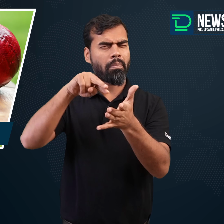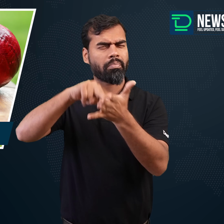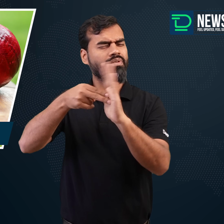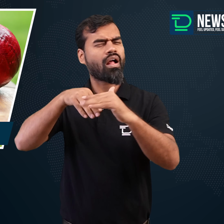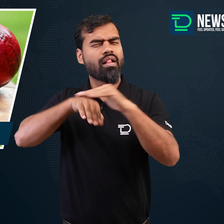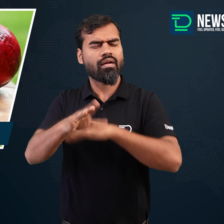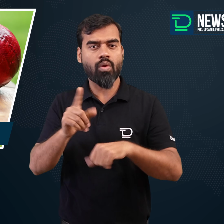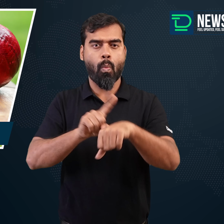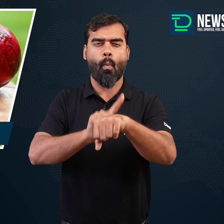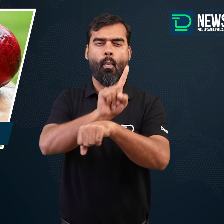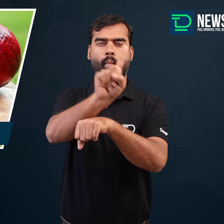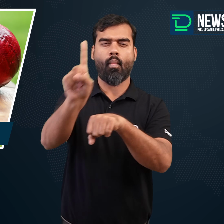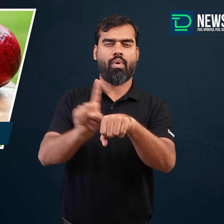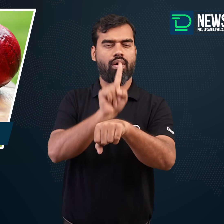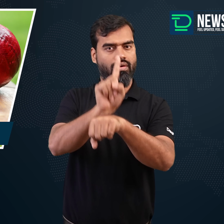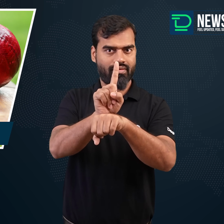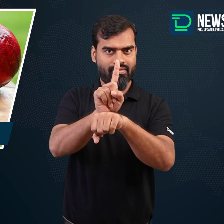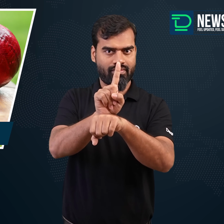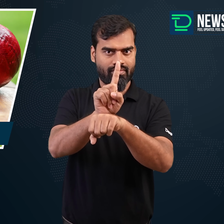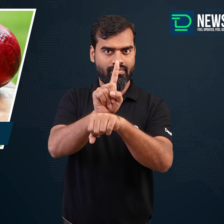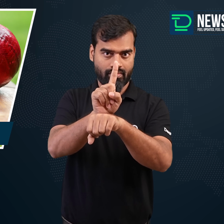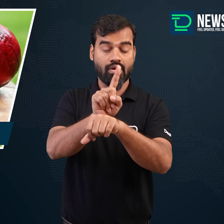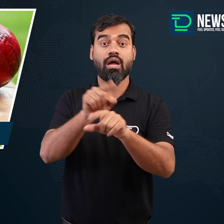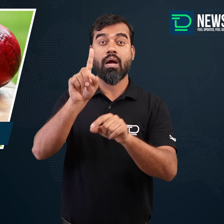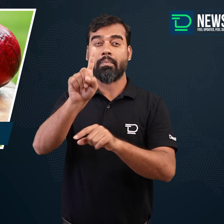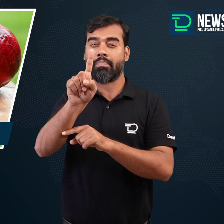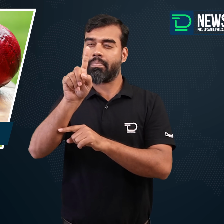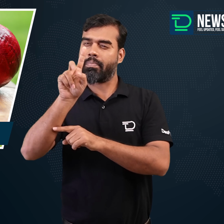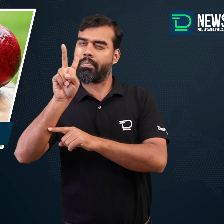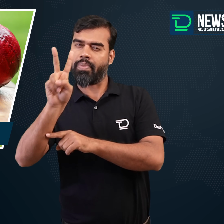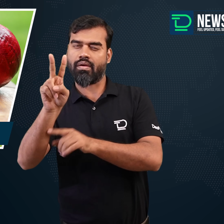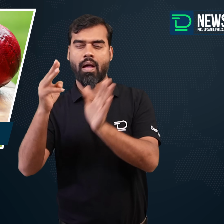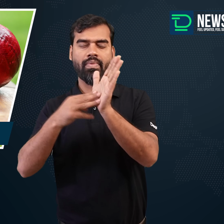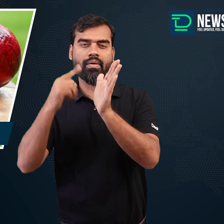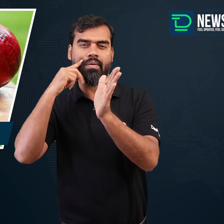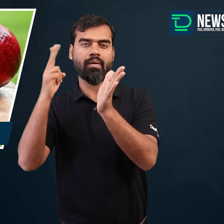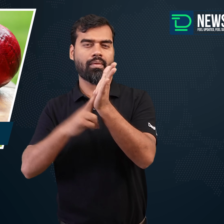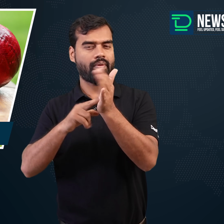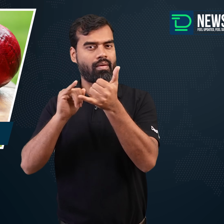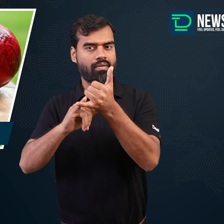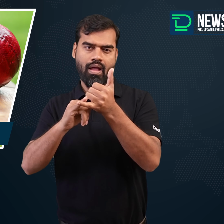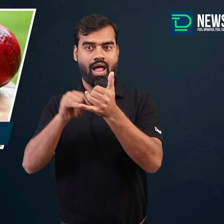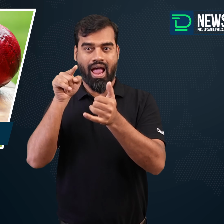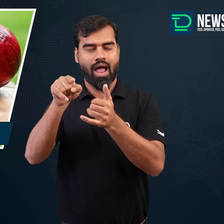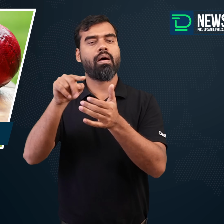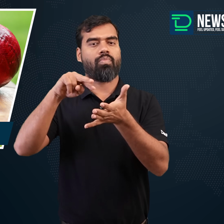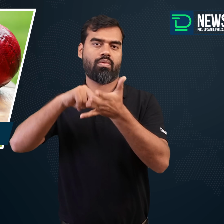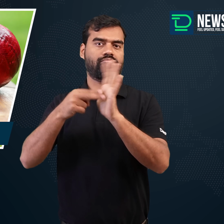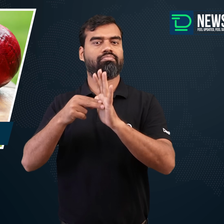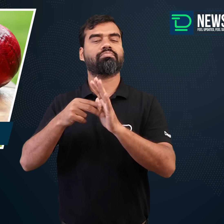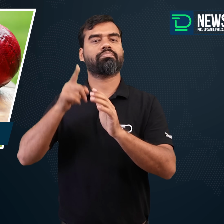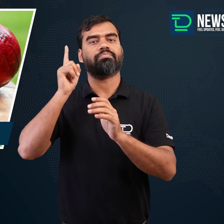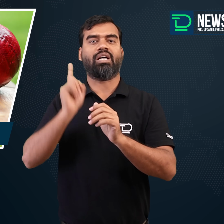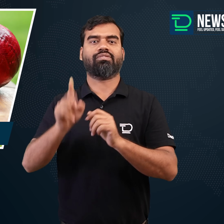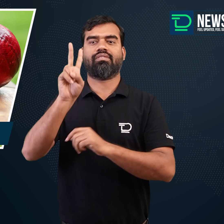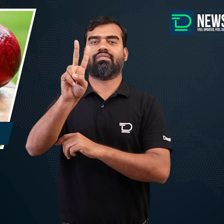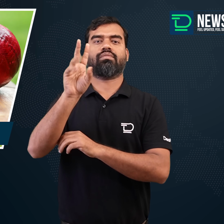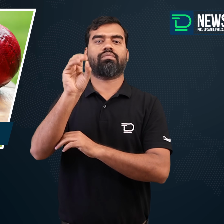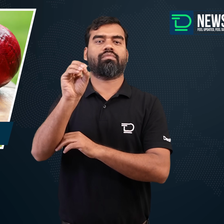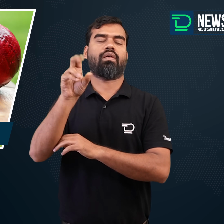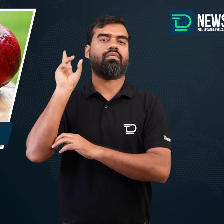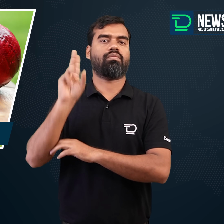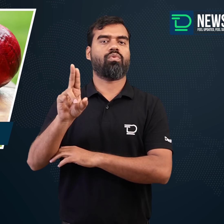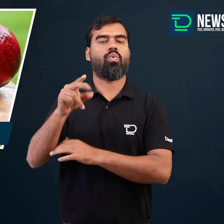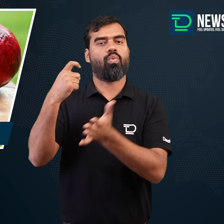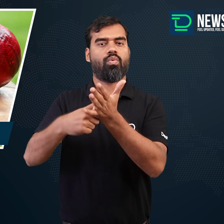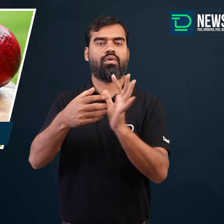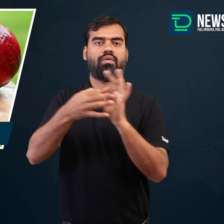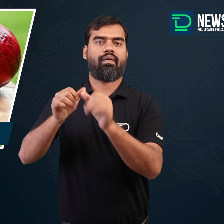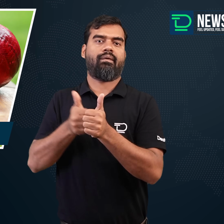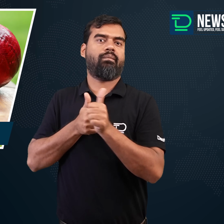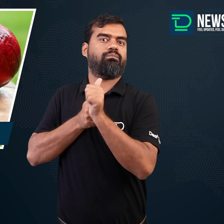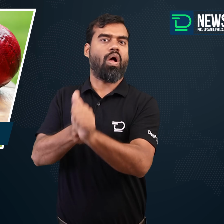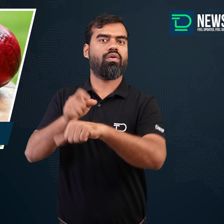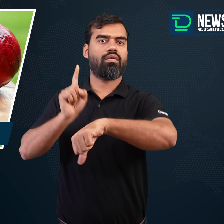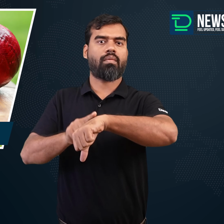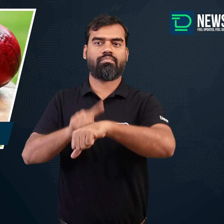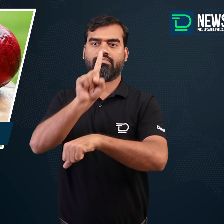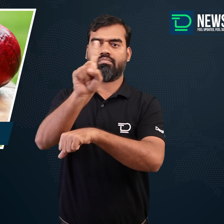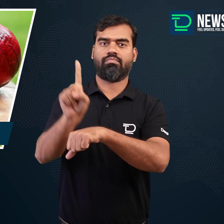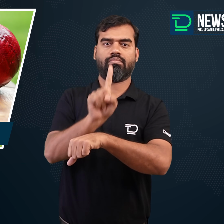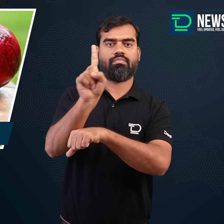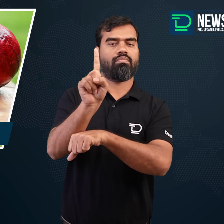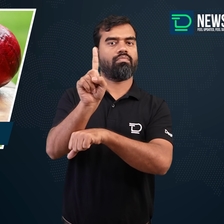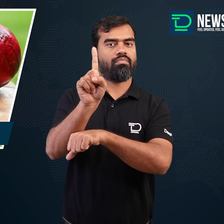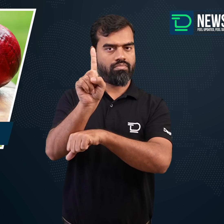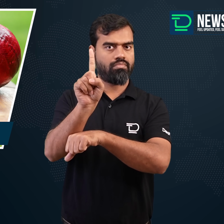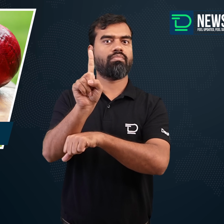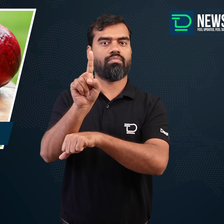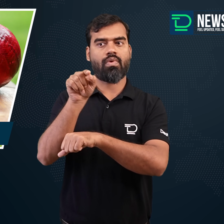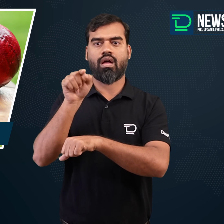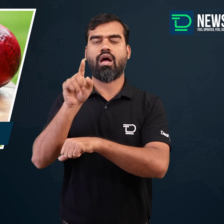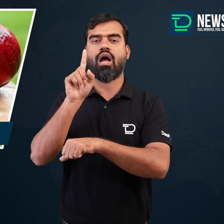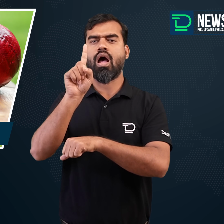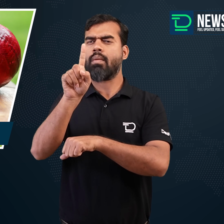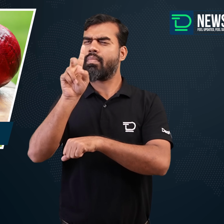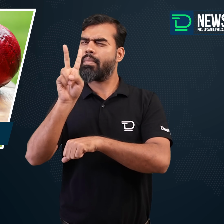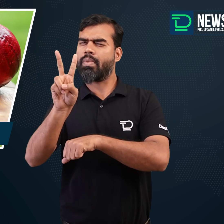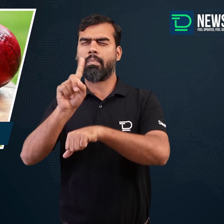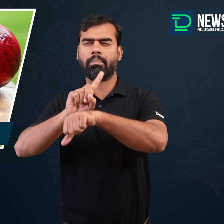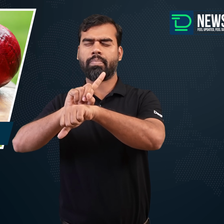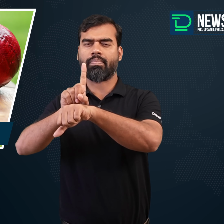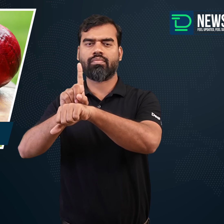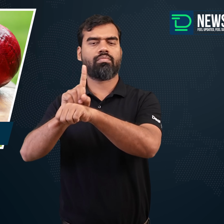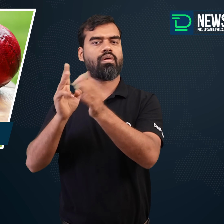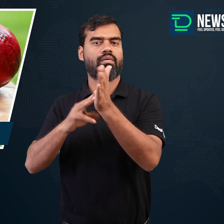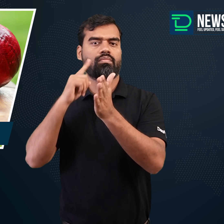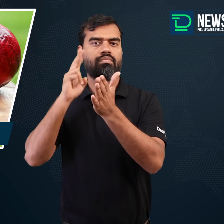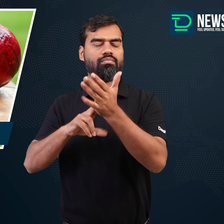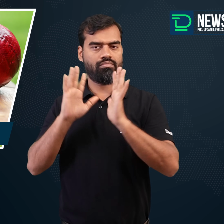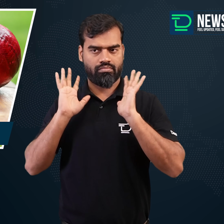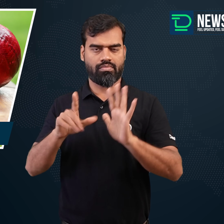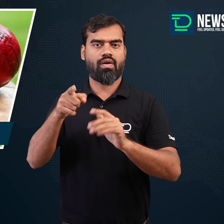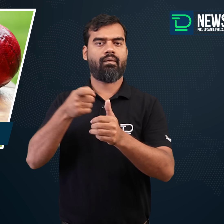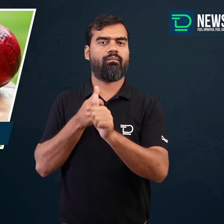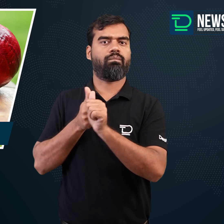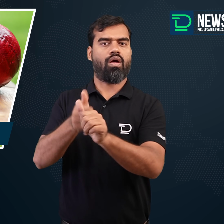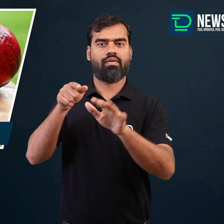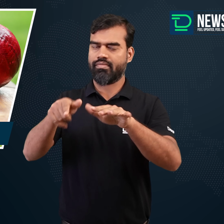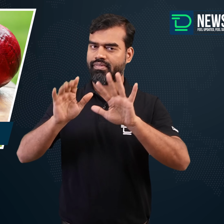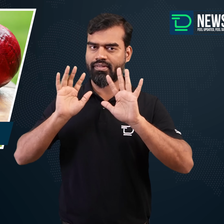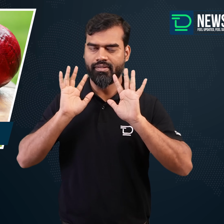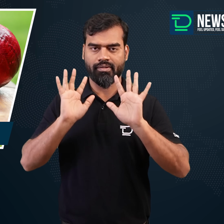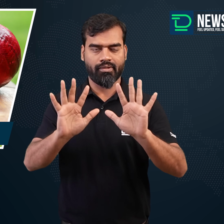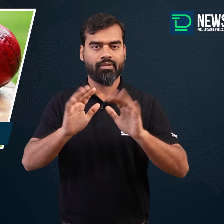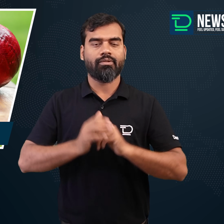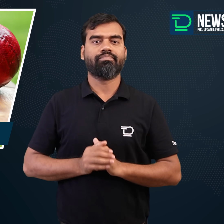which is one hour and 12 minutes.